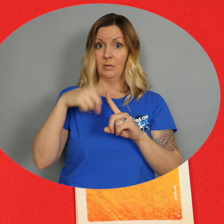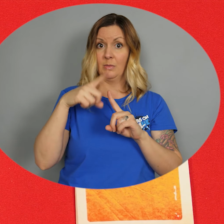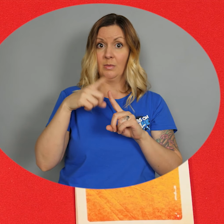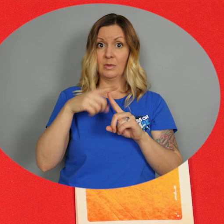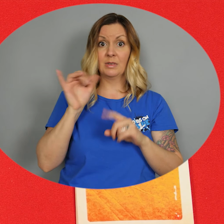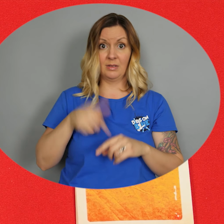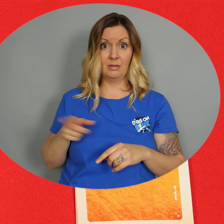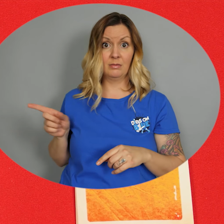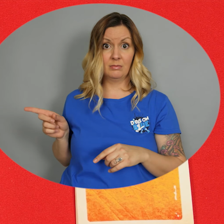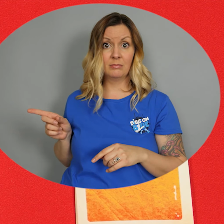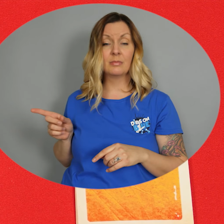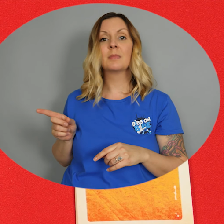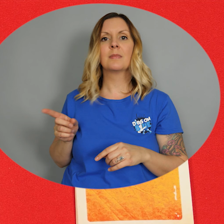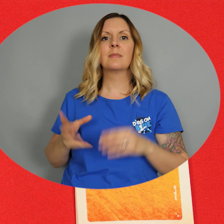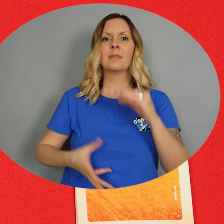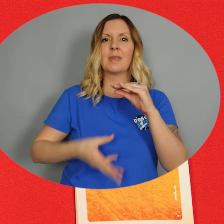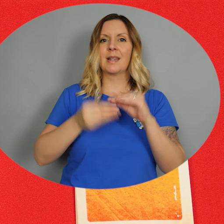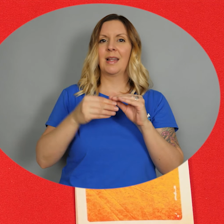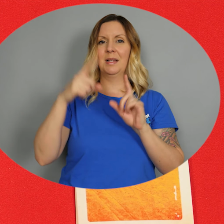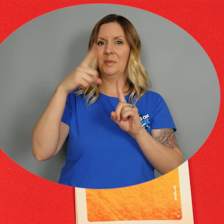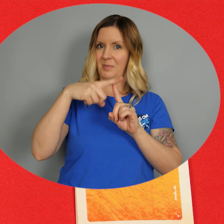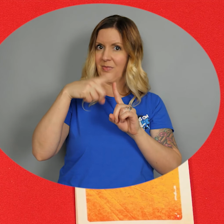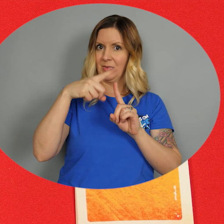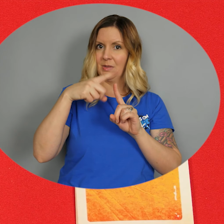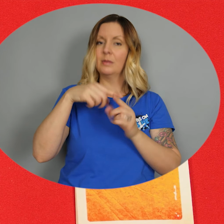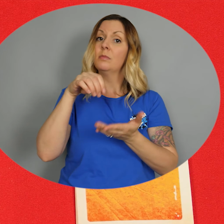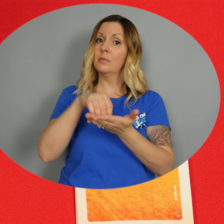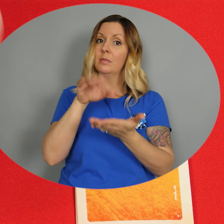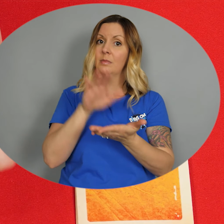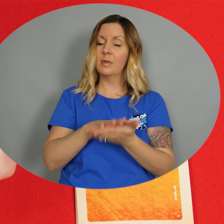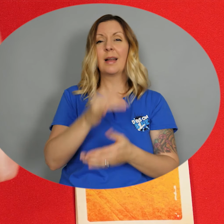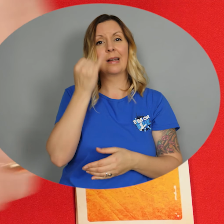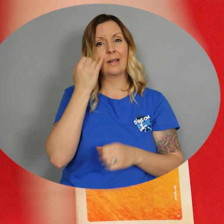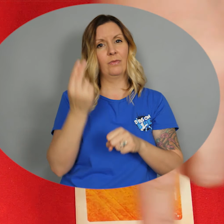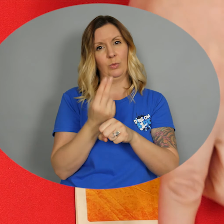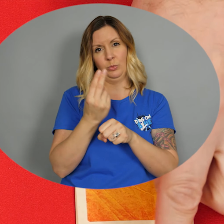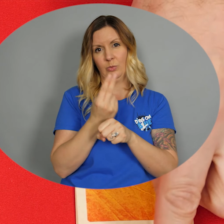corner of all of the letters in their word, including any shared letters that they might